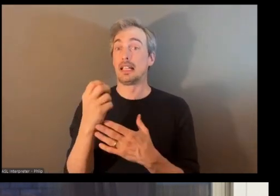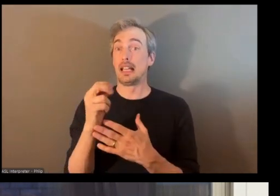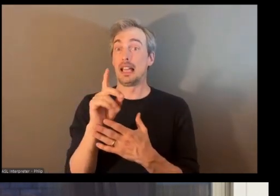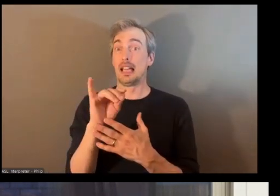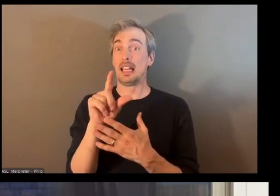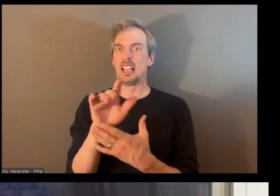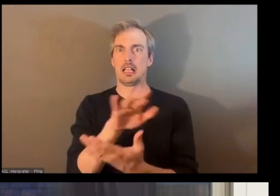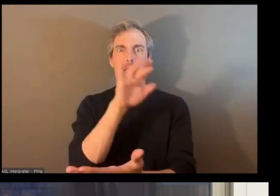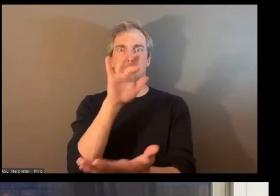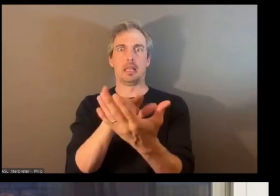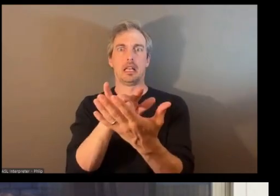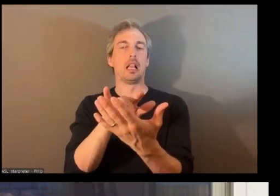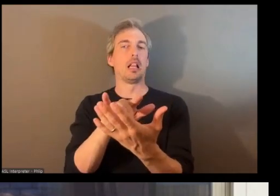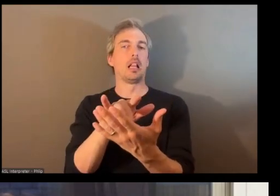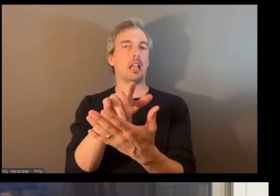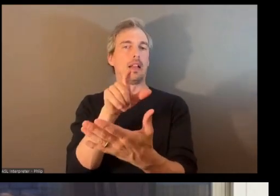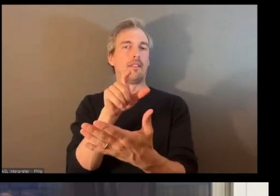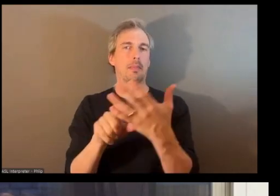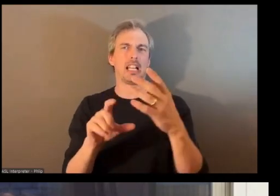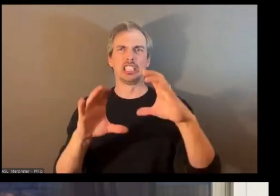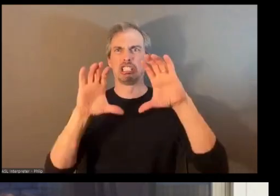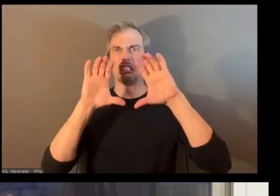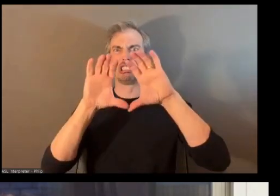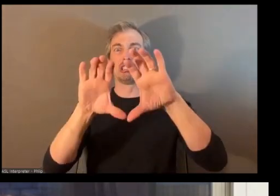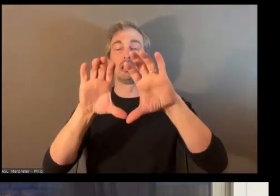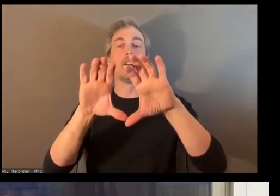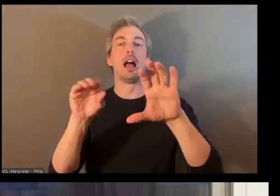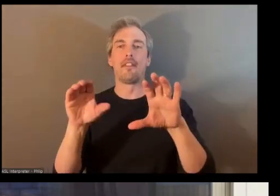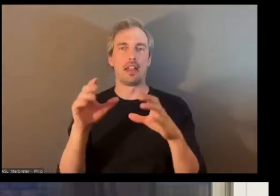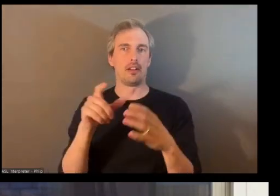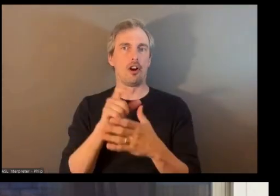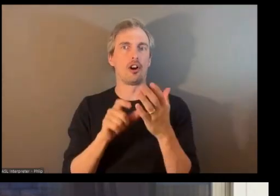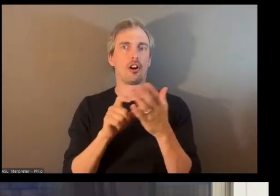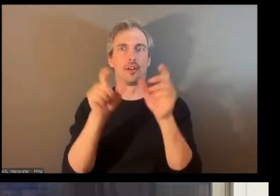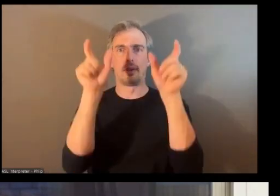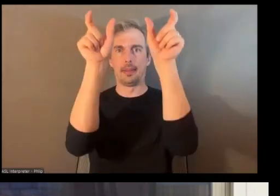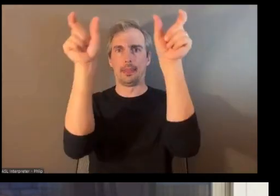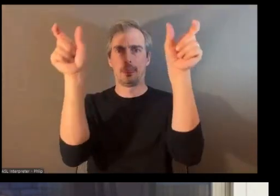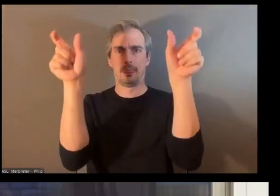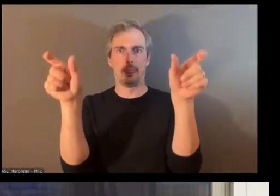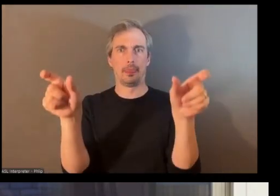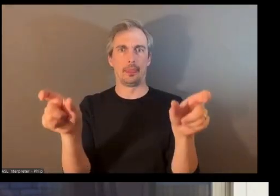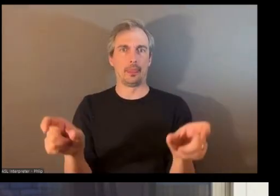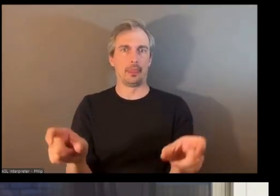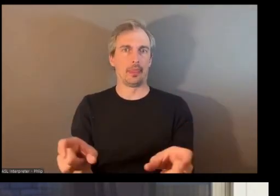So in this situation, visually, we can understand which part is the bigger text and which part is the heading.